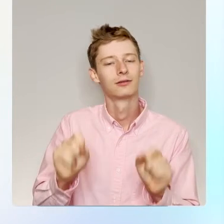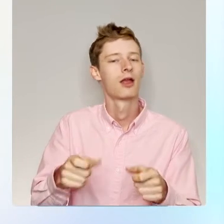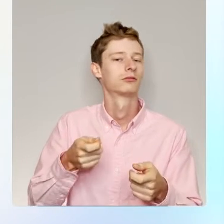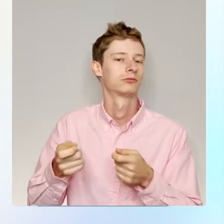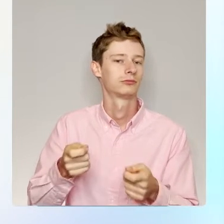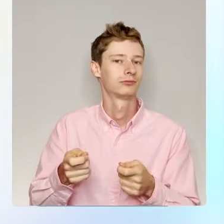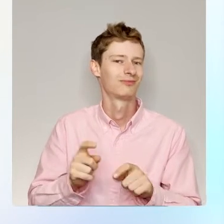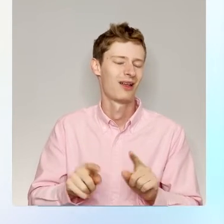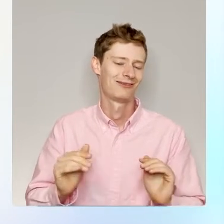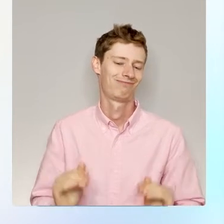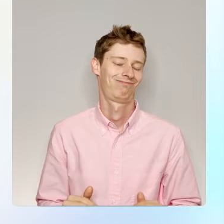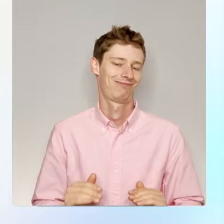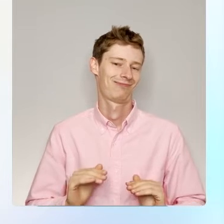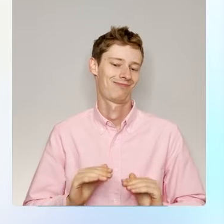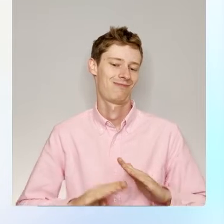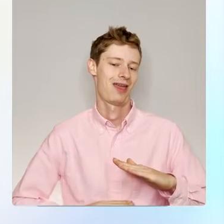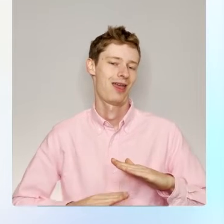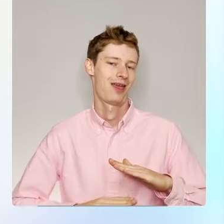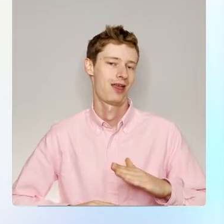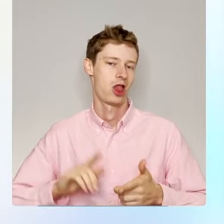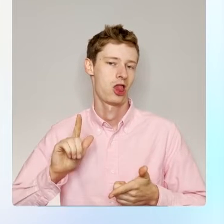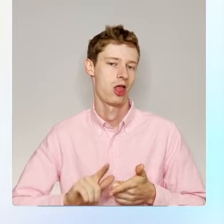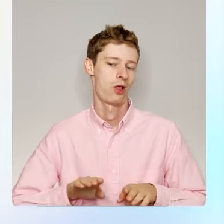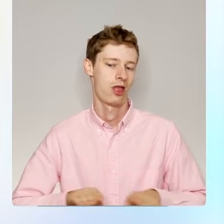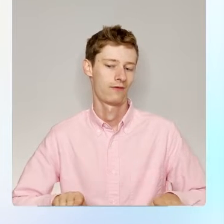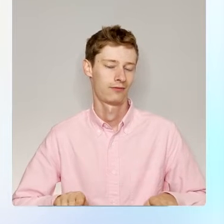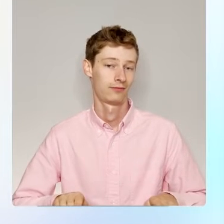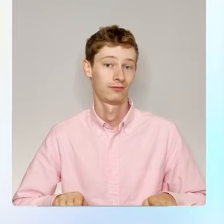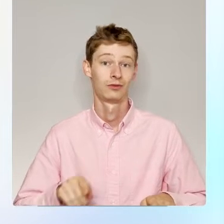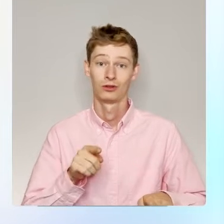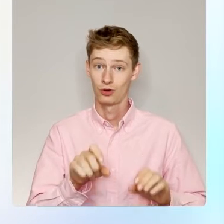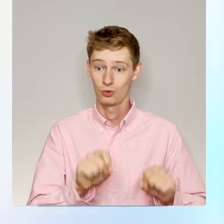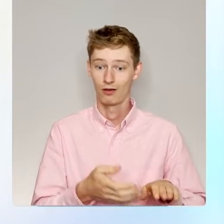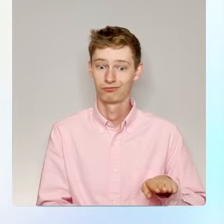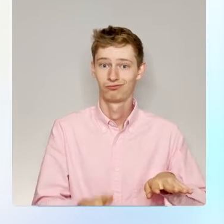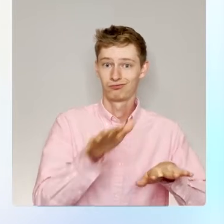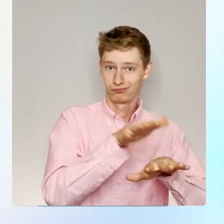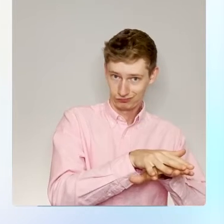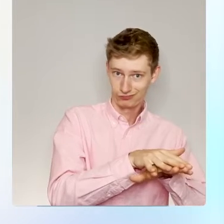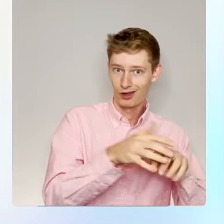By manipulating the WebAudio API directly, we were able to add filters, change gain,